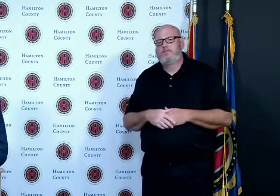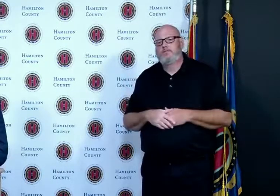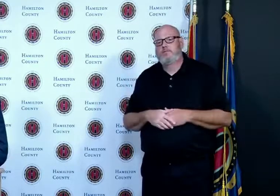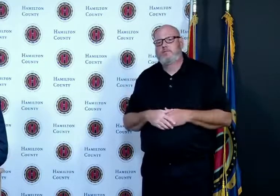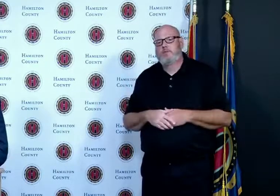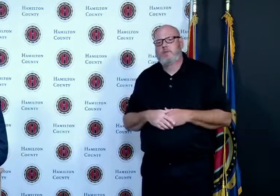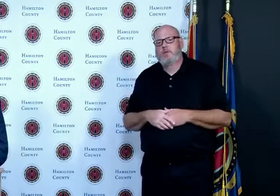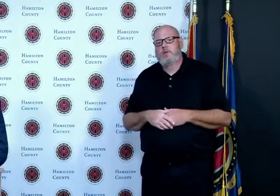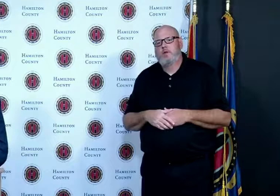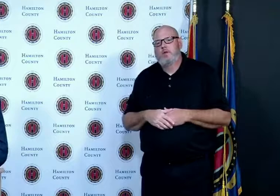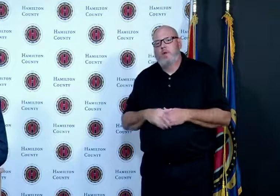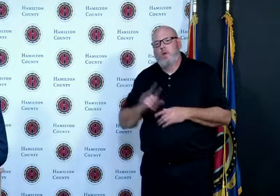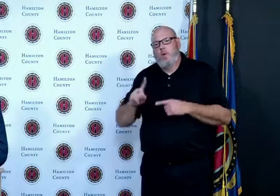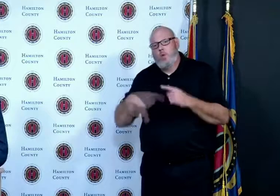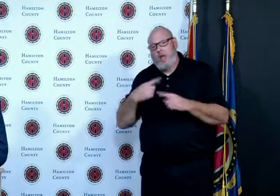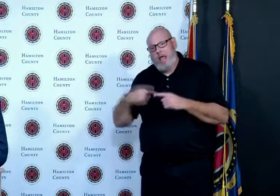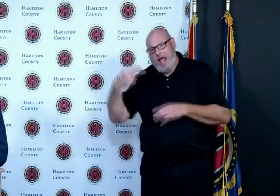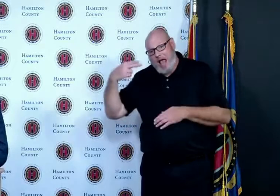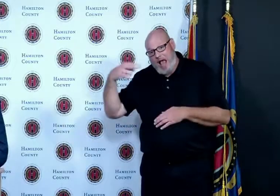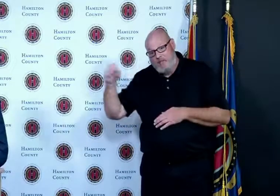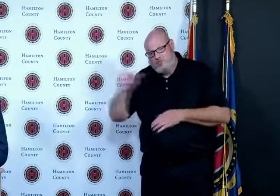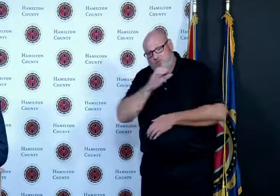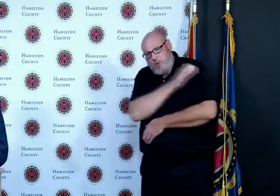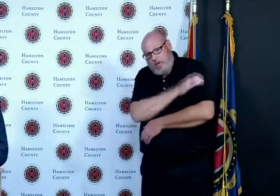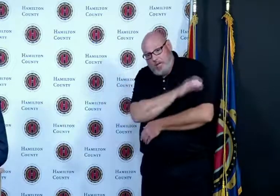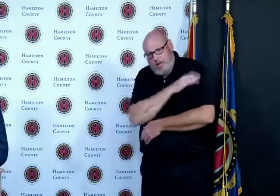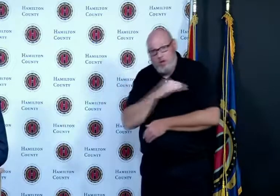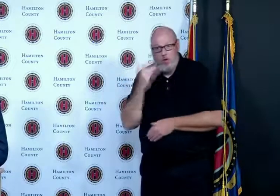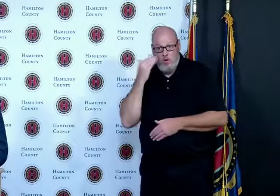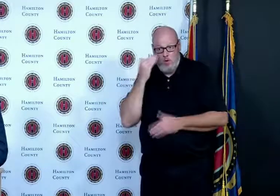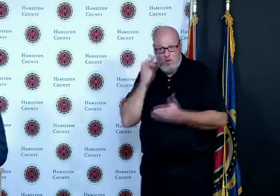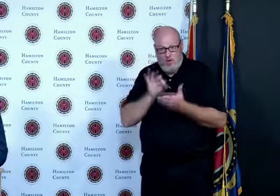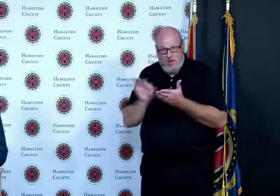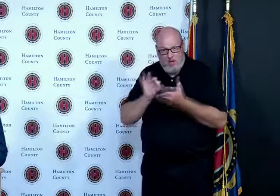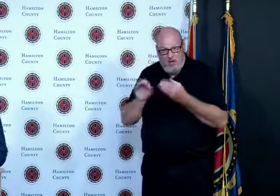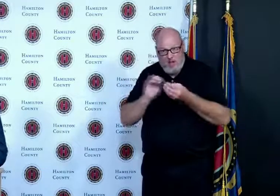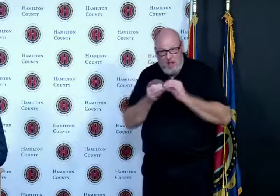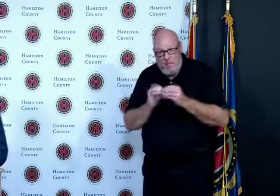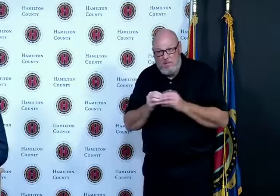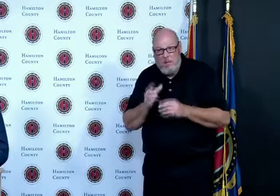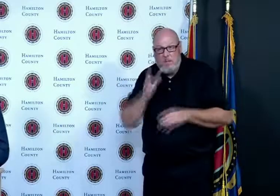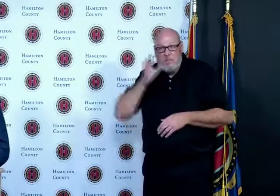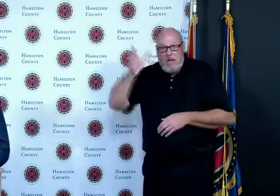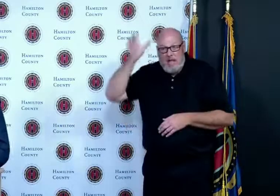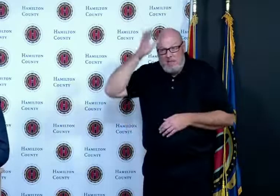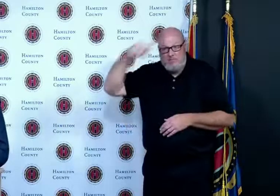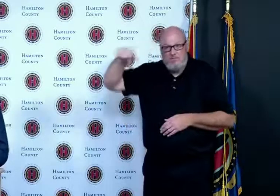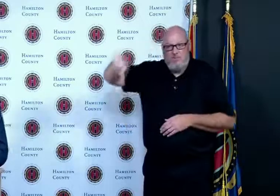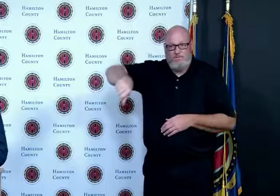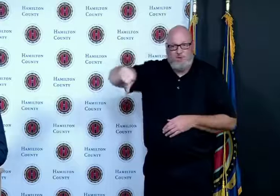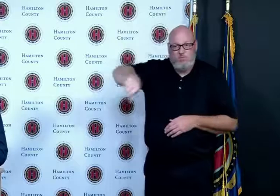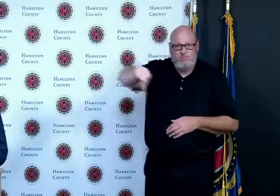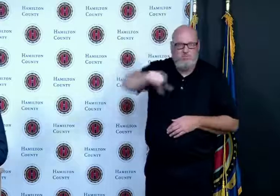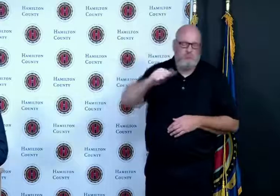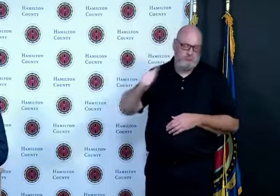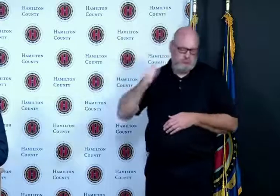on will you know the percentage or the number of parental refusals to to not allow the 16 and